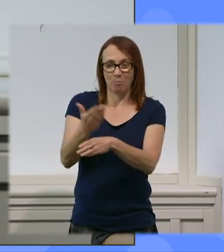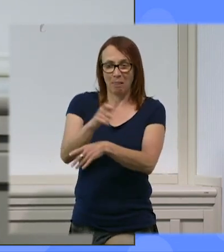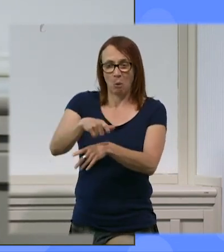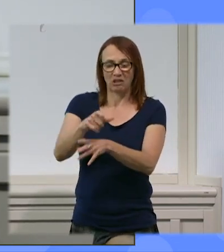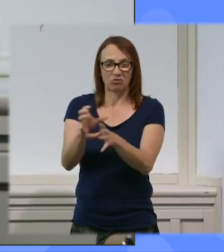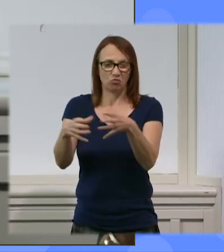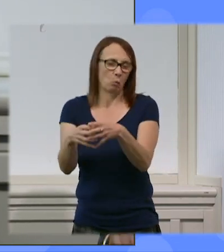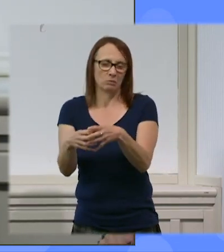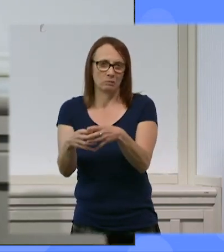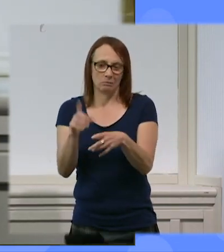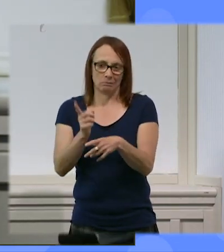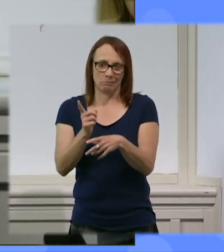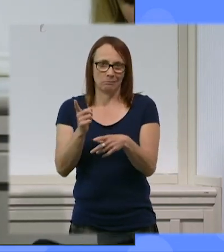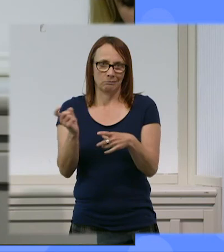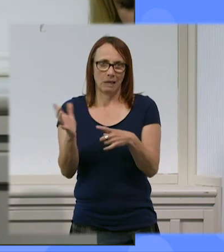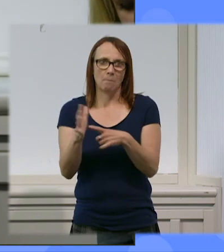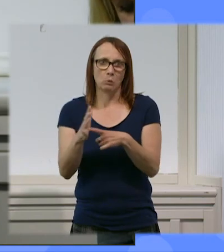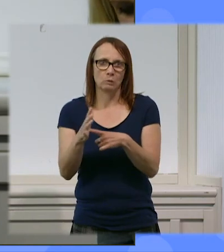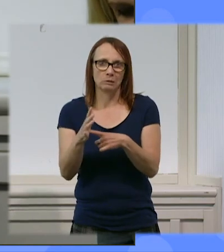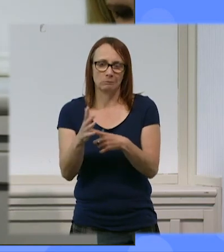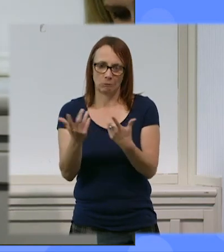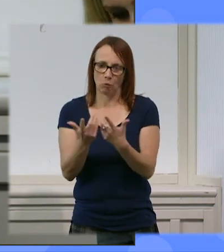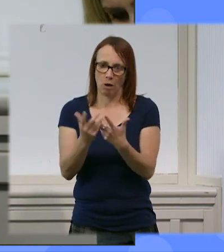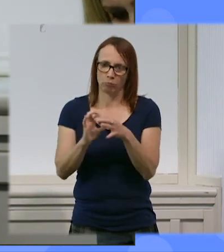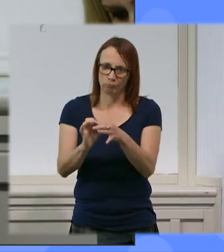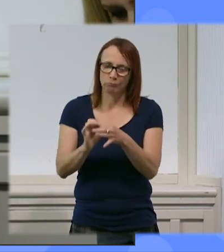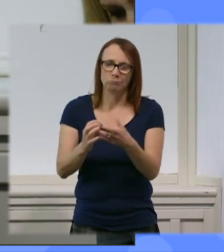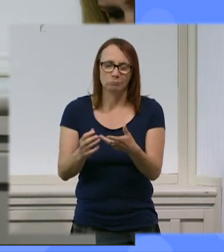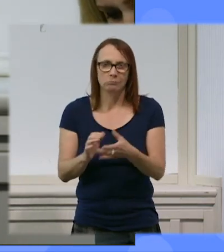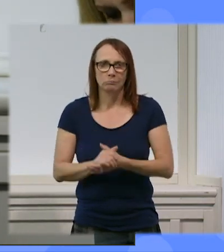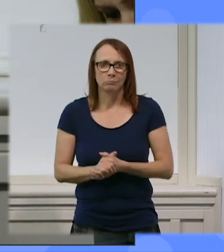they're massively important part of you know the whole issue about executive